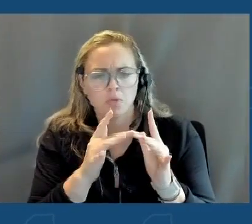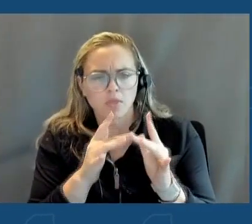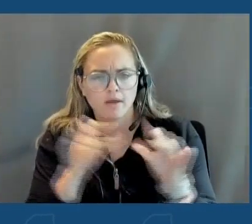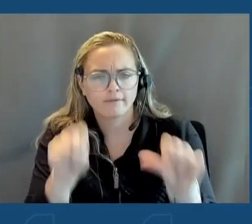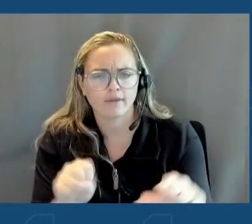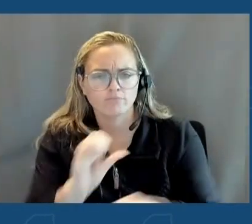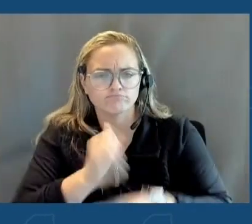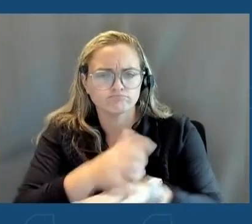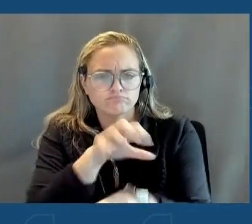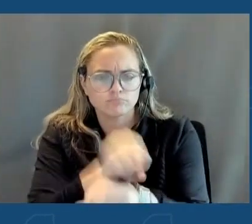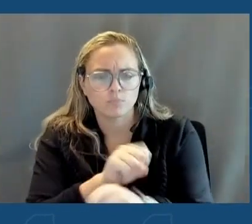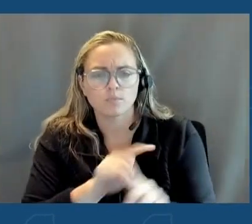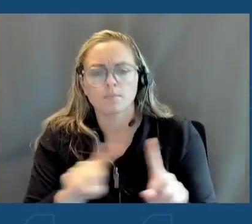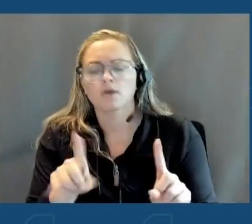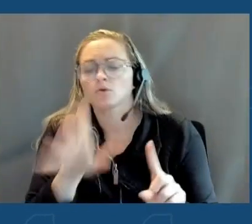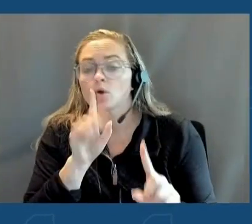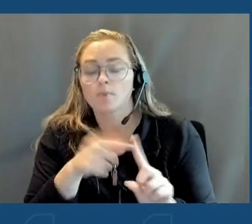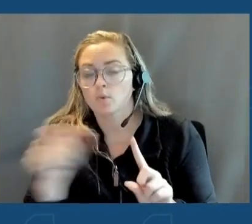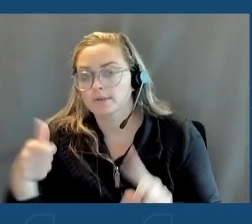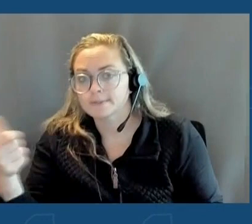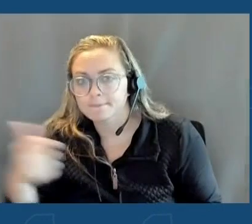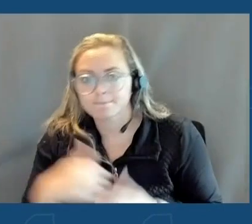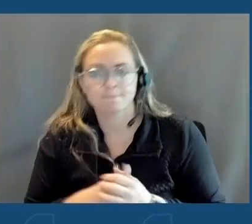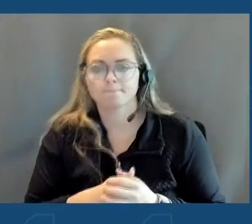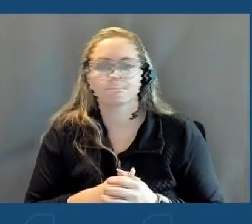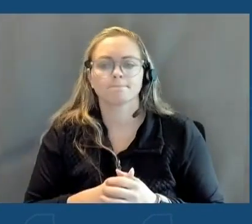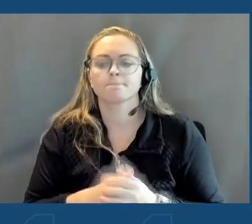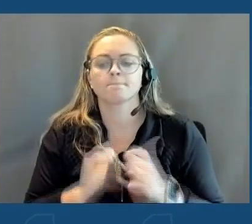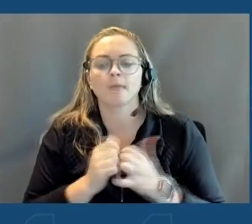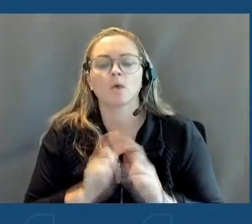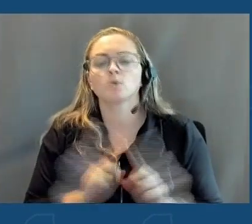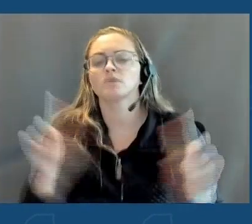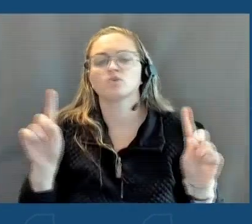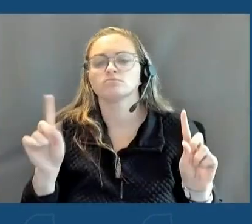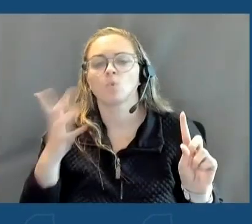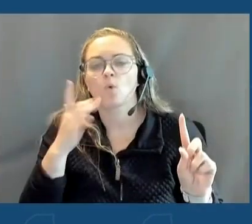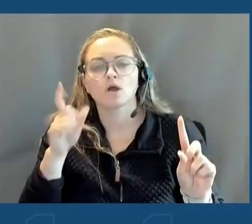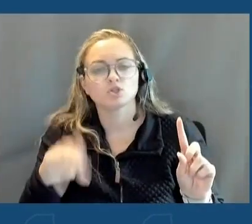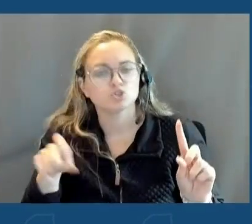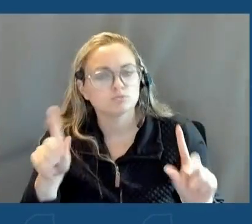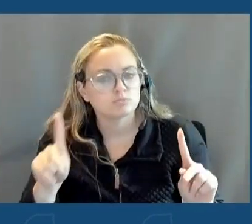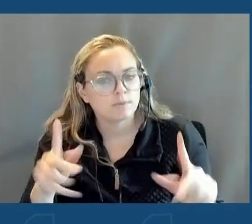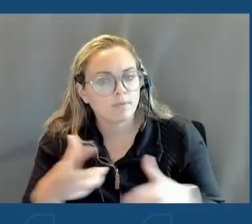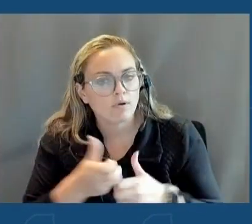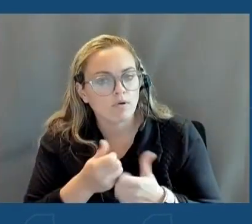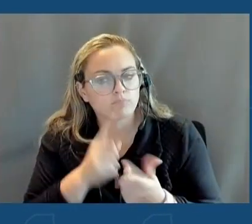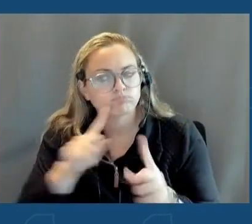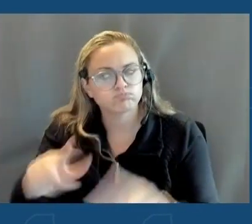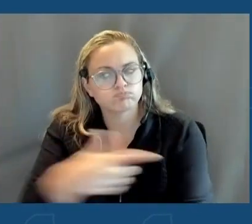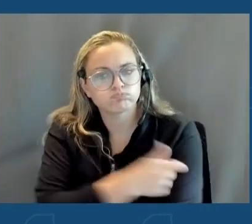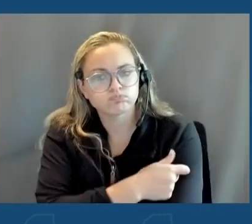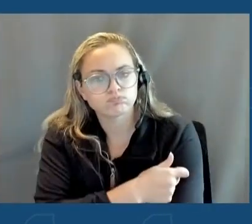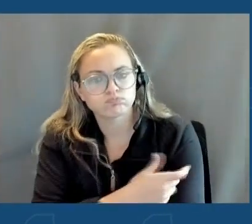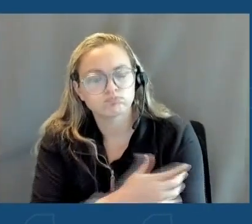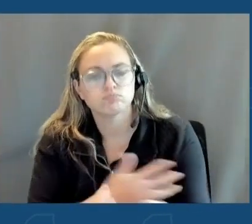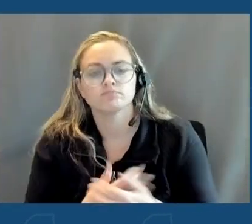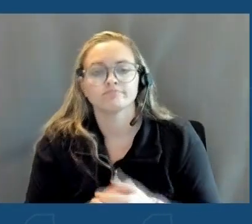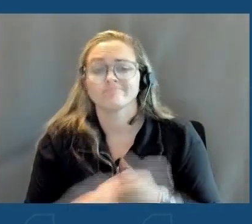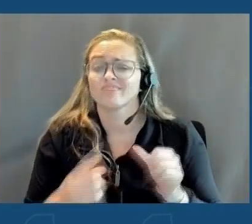START HERE IN NEW YORK ON FRIDAY DOCTOR'S OFFICES, PHARMACIES AND HEALTHCARE PROVIDERS. YOU CAN MAKE AN APPOINTMENT